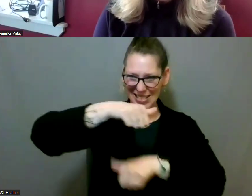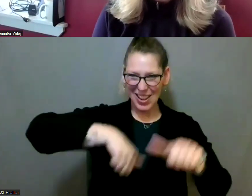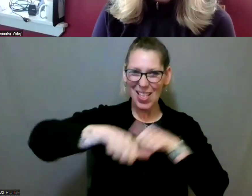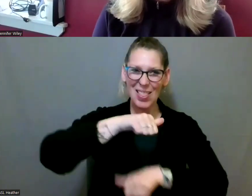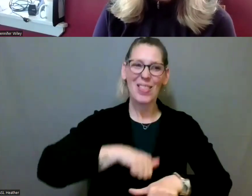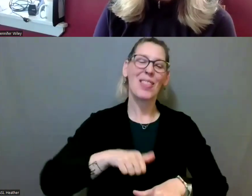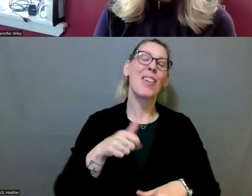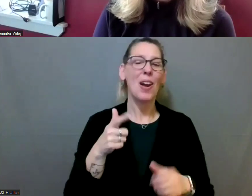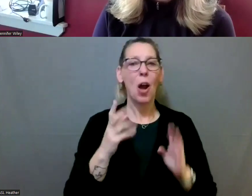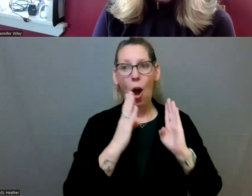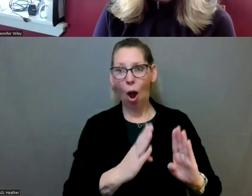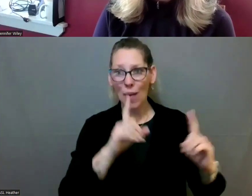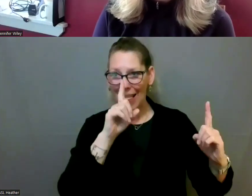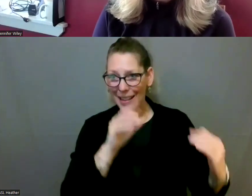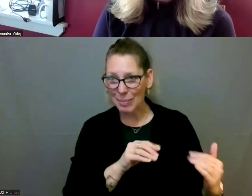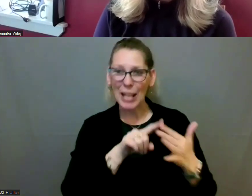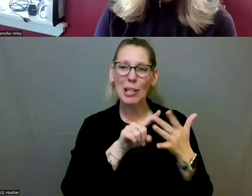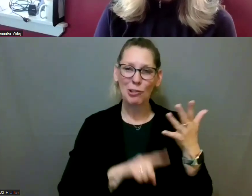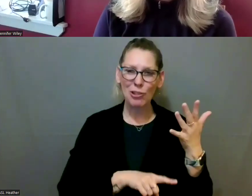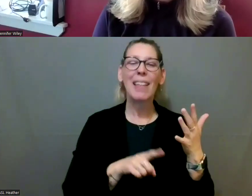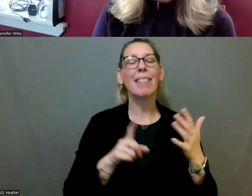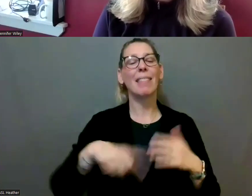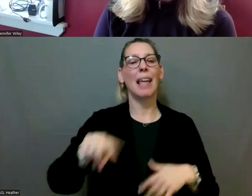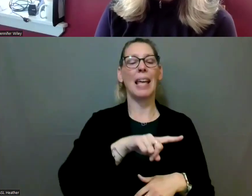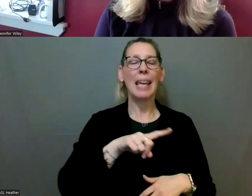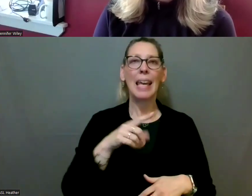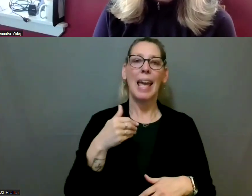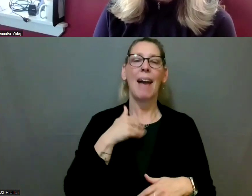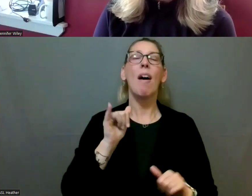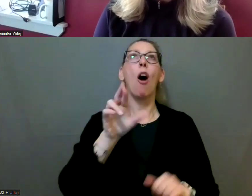hallway expectations and stuff so the kids kind of got that reset in there